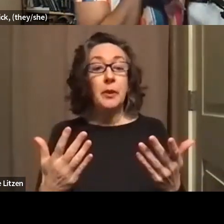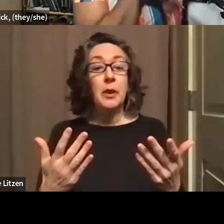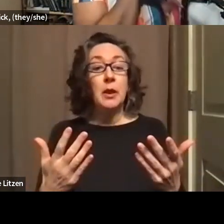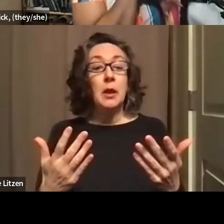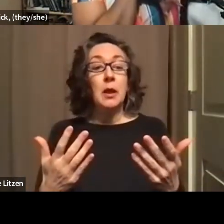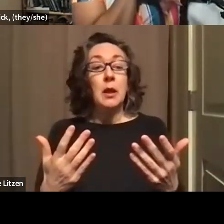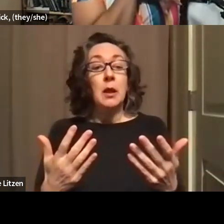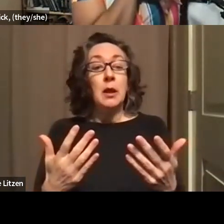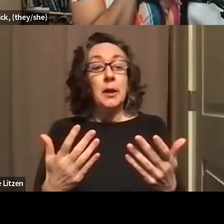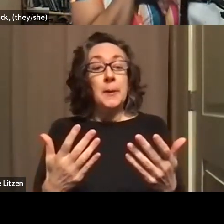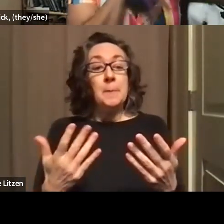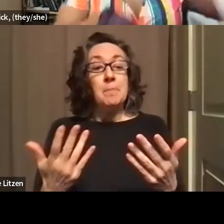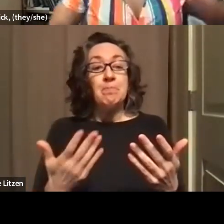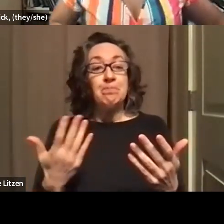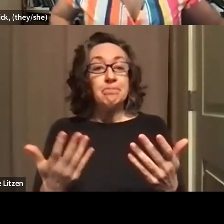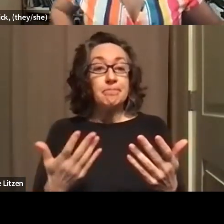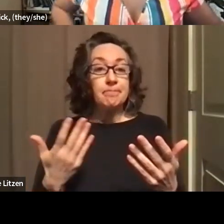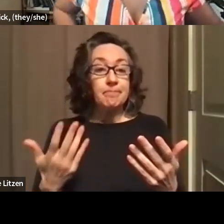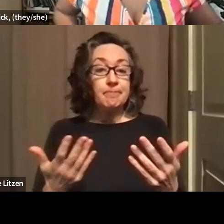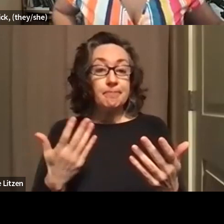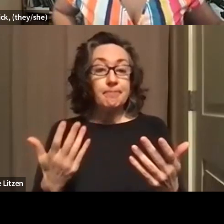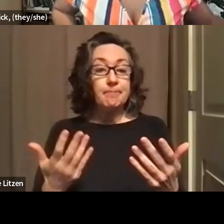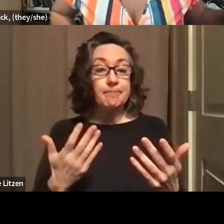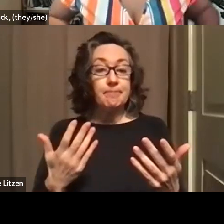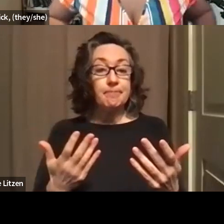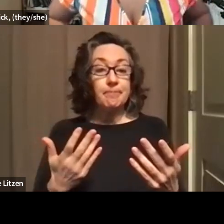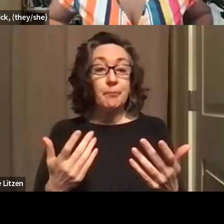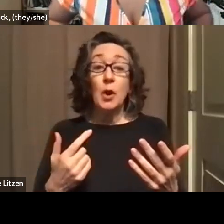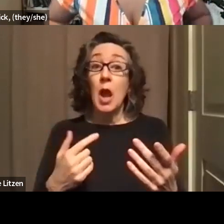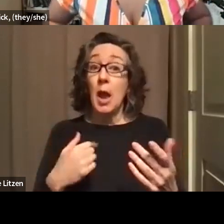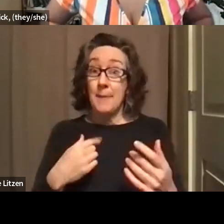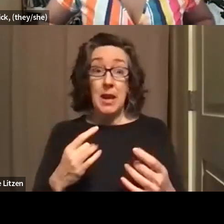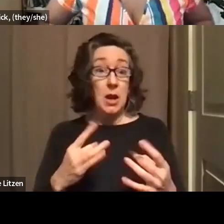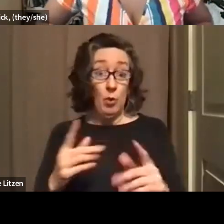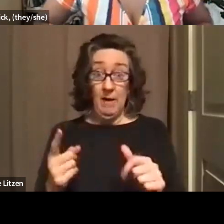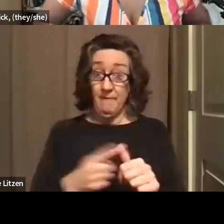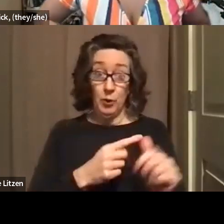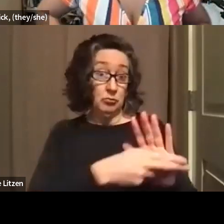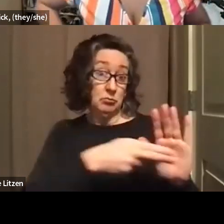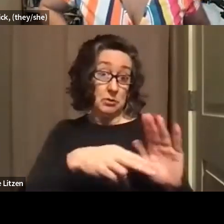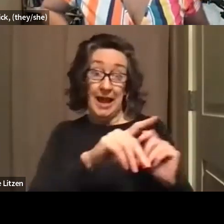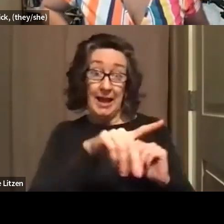was I got sick acutely.